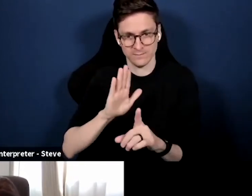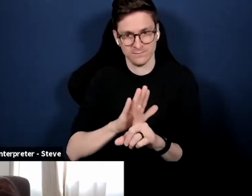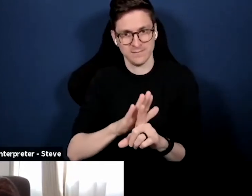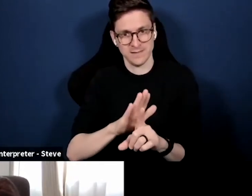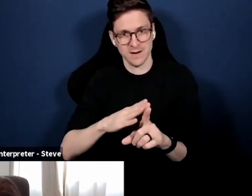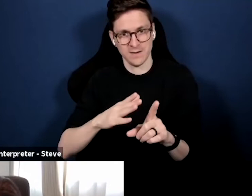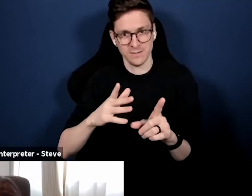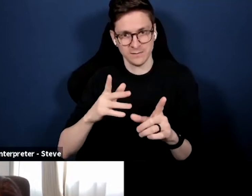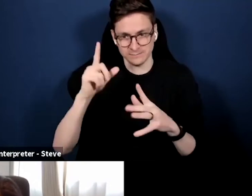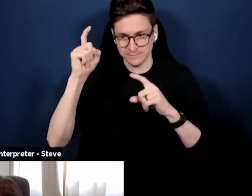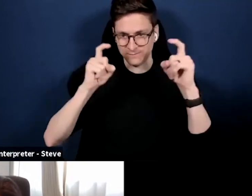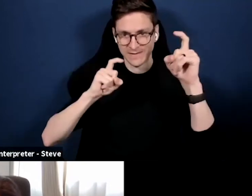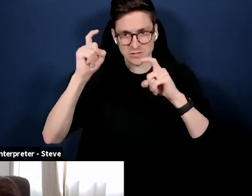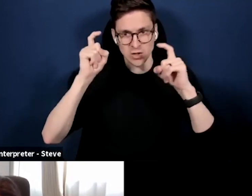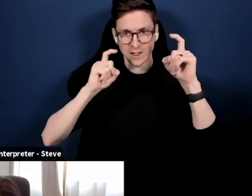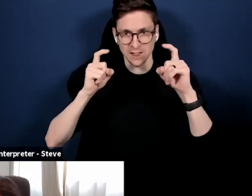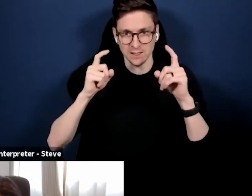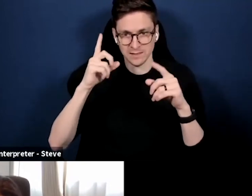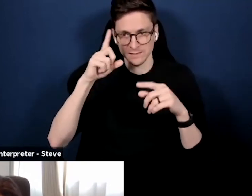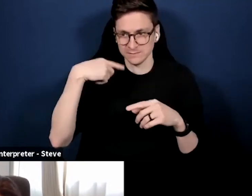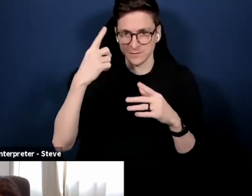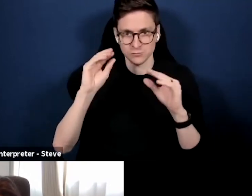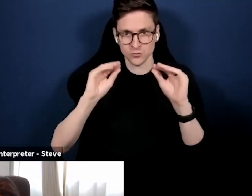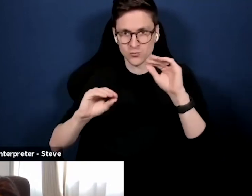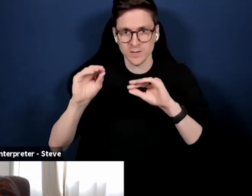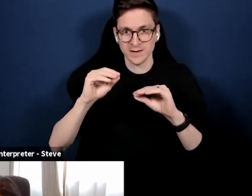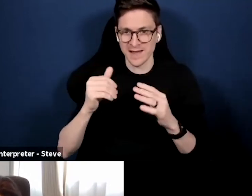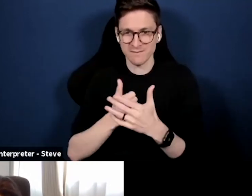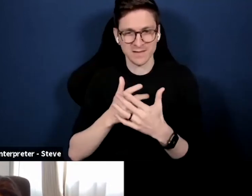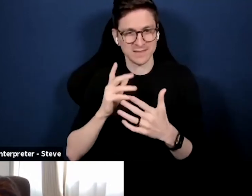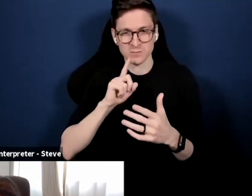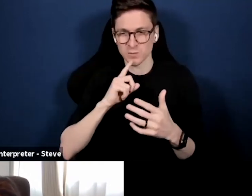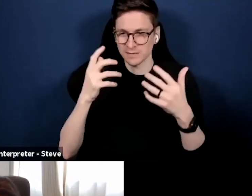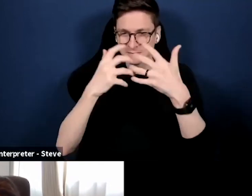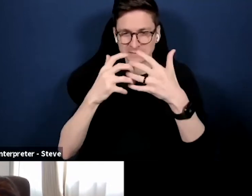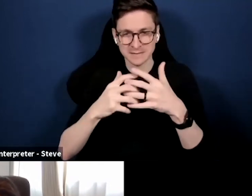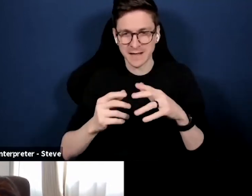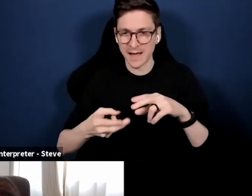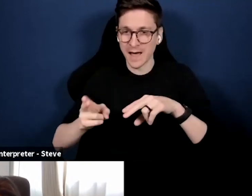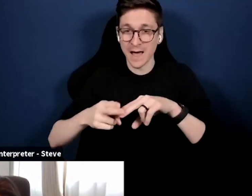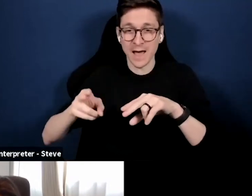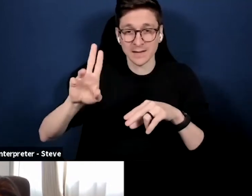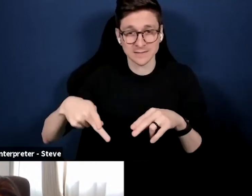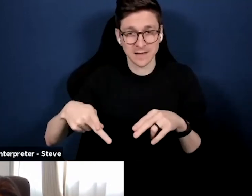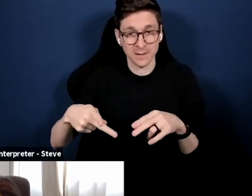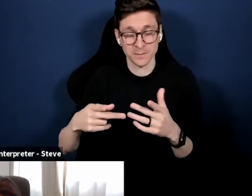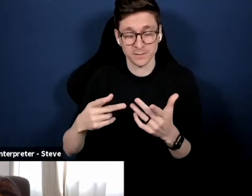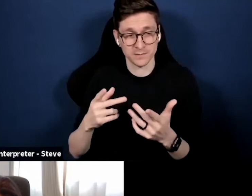think really add up it's it's to try to make the animation meaningful rather than just an animation